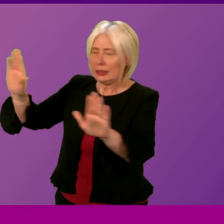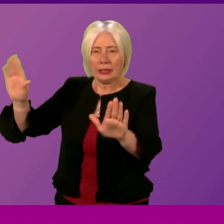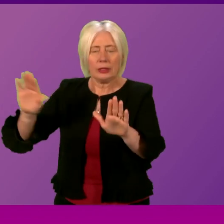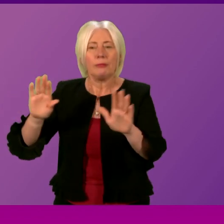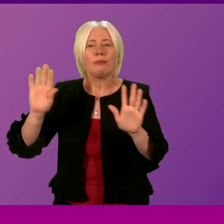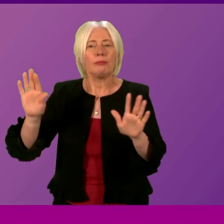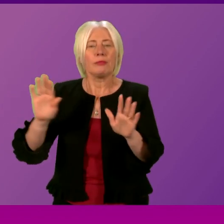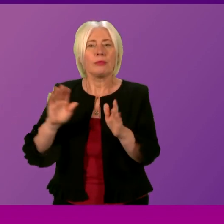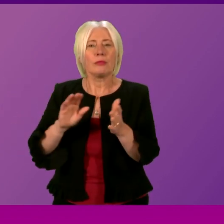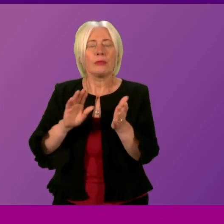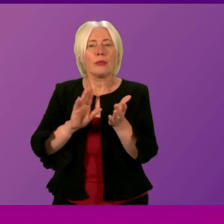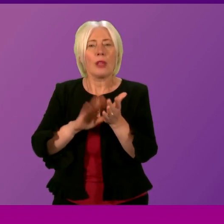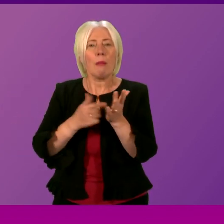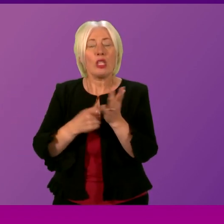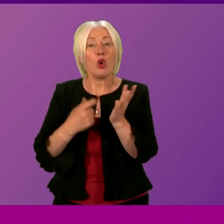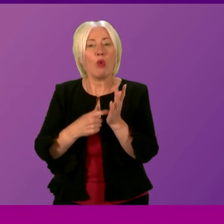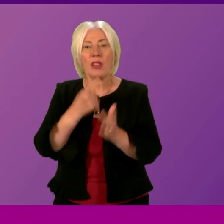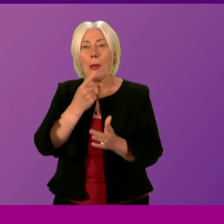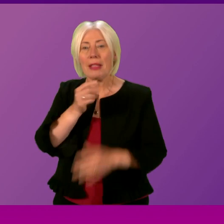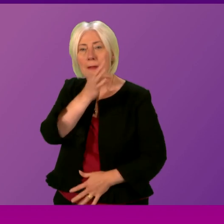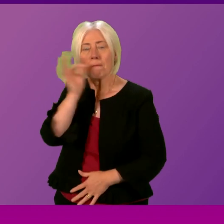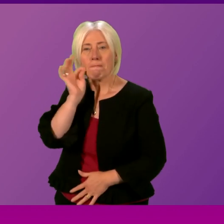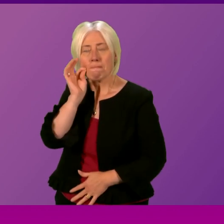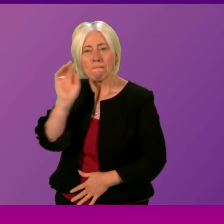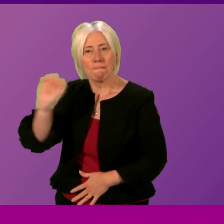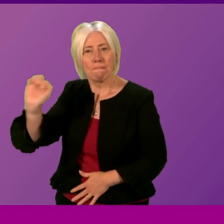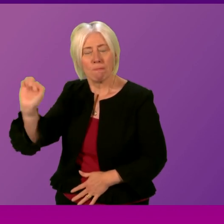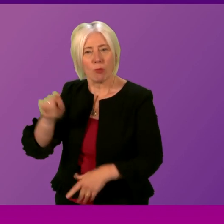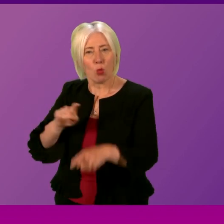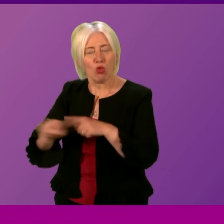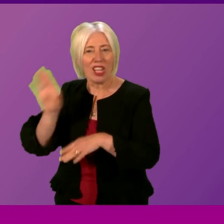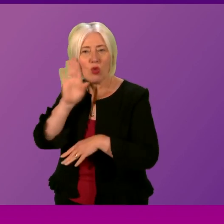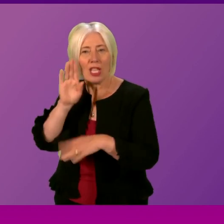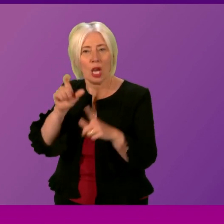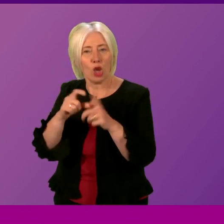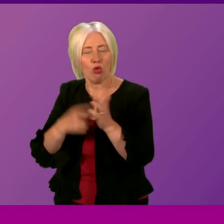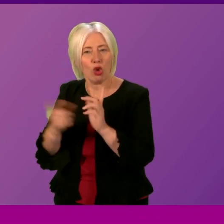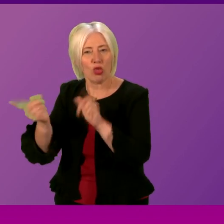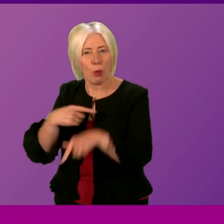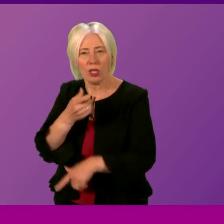Mr Robertson, I ask you, please, to remain silent when we are trying to hear Mr Ross’s response.